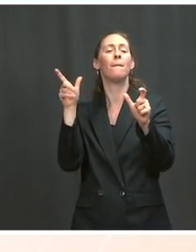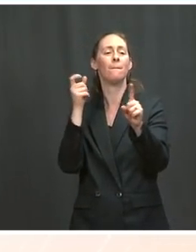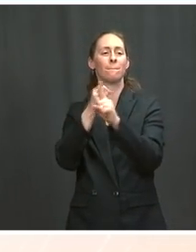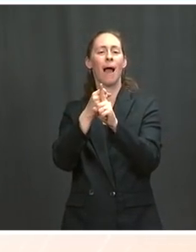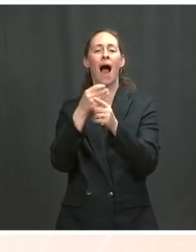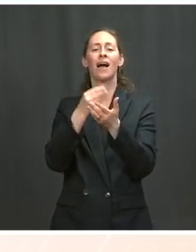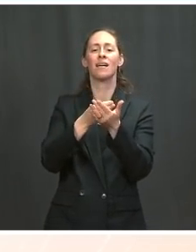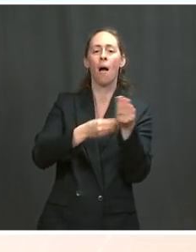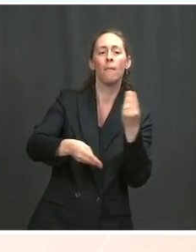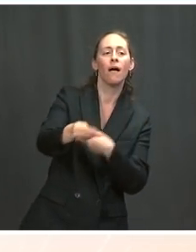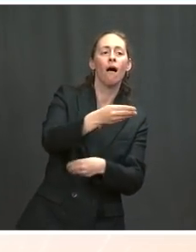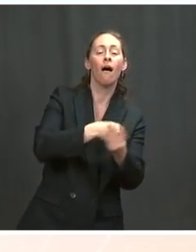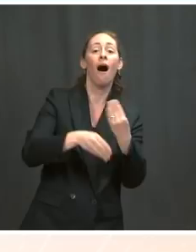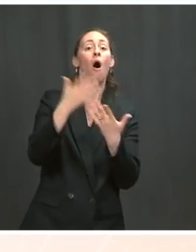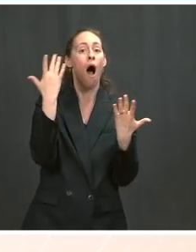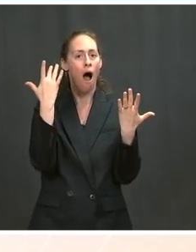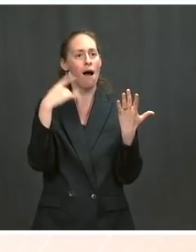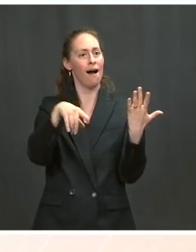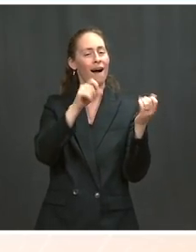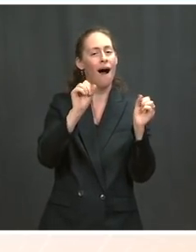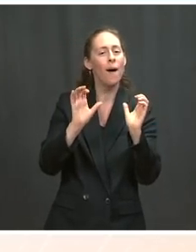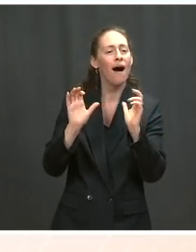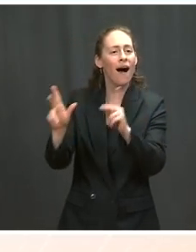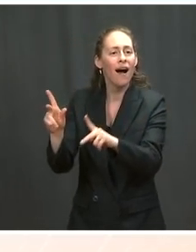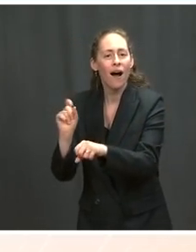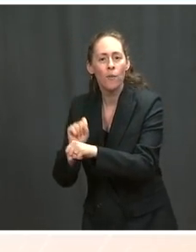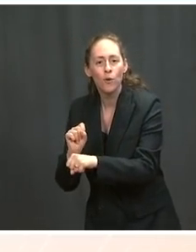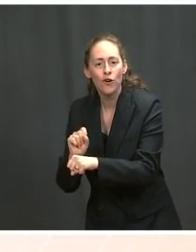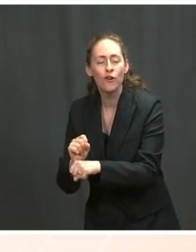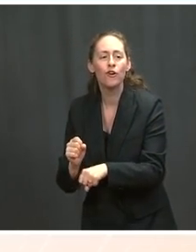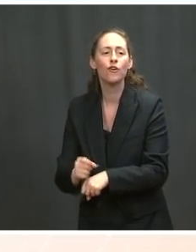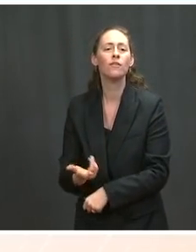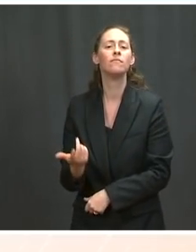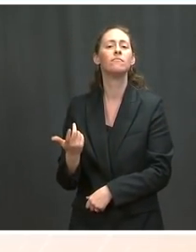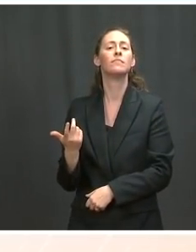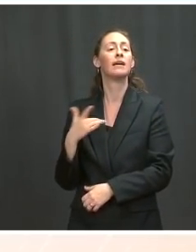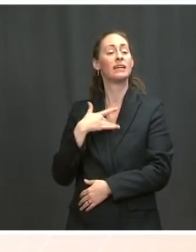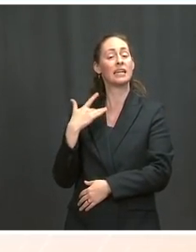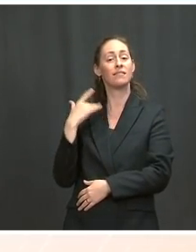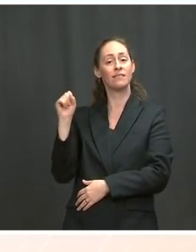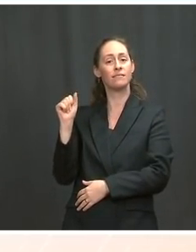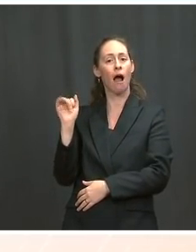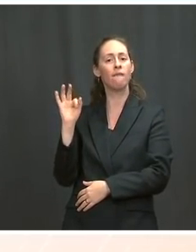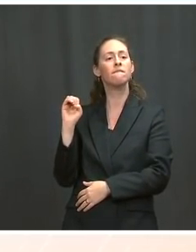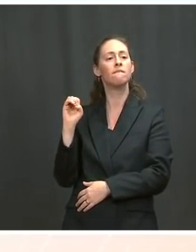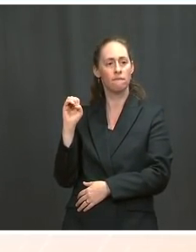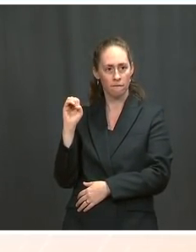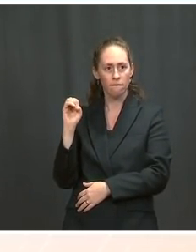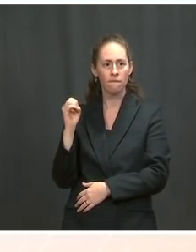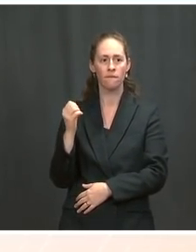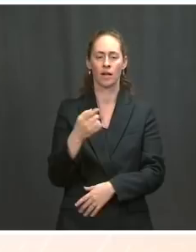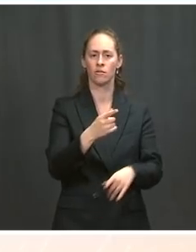including people feeling safe to do so, including childcare facilities opening up so that people can send their kids there.